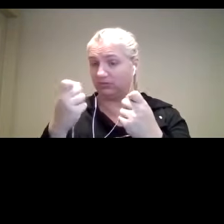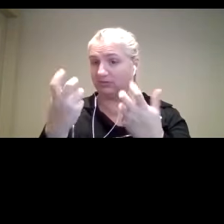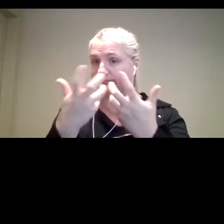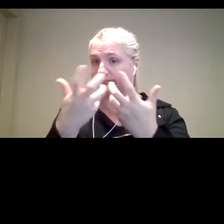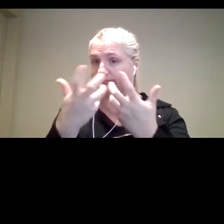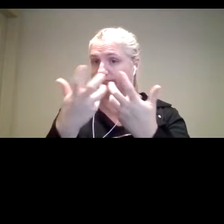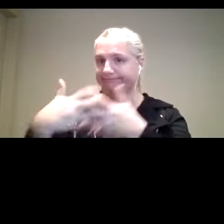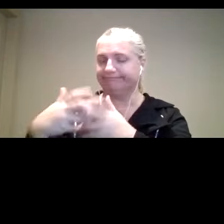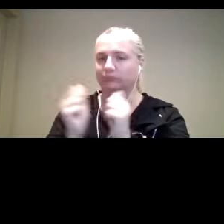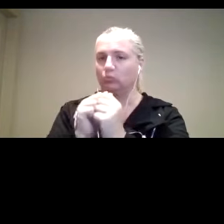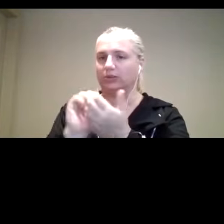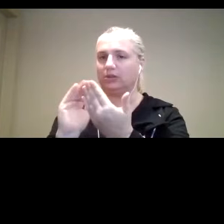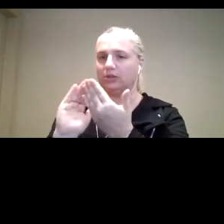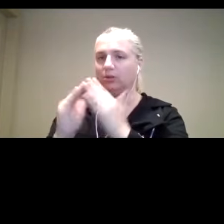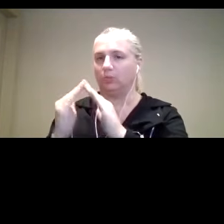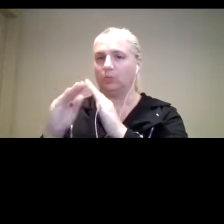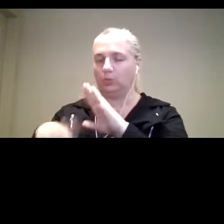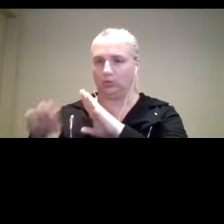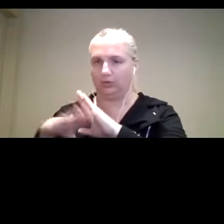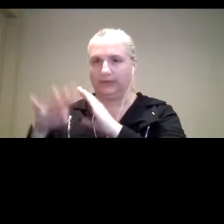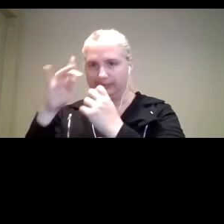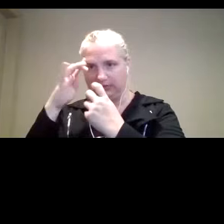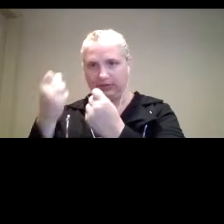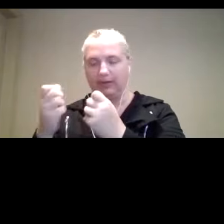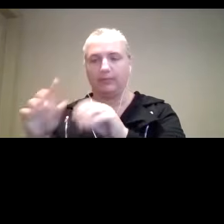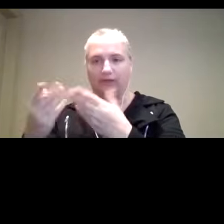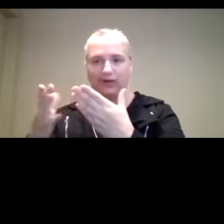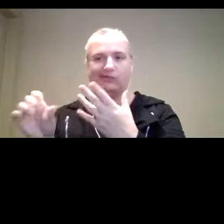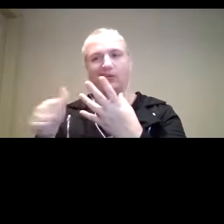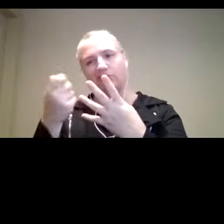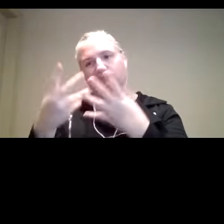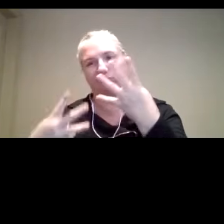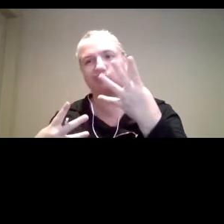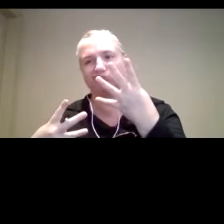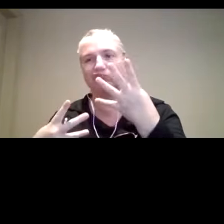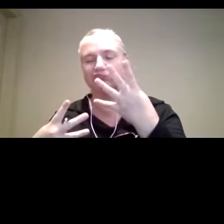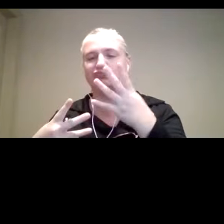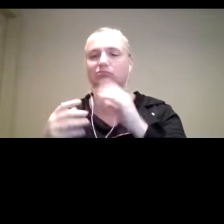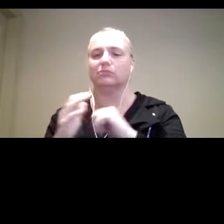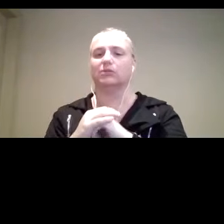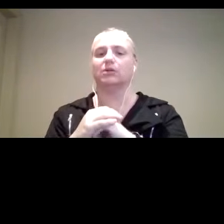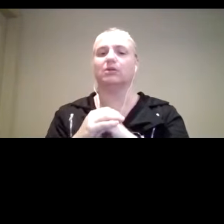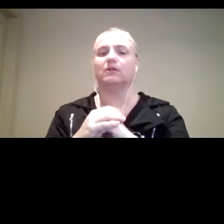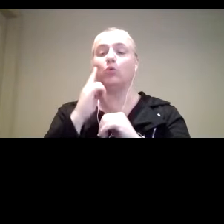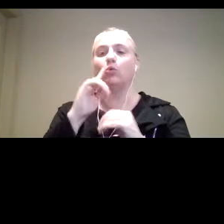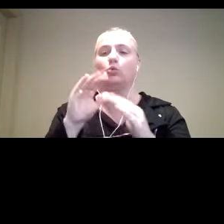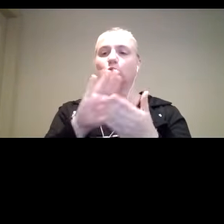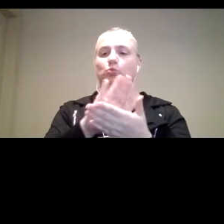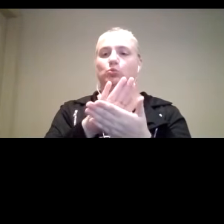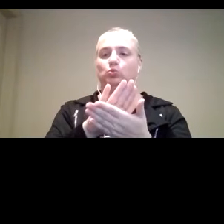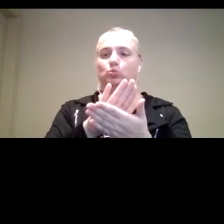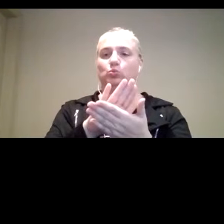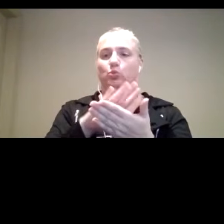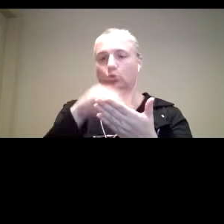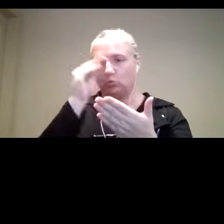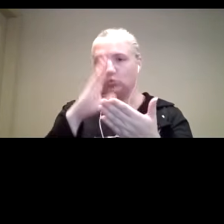with community-based mental health providers and other kinds of models for students accessing mental health care.